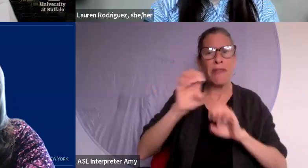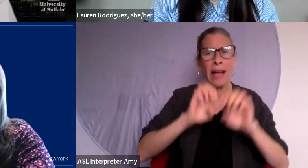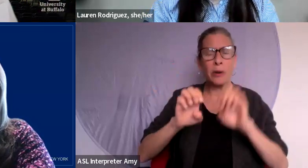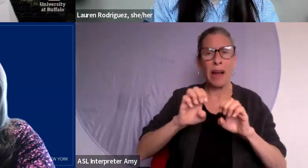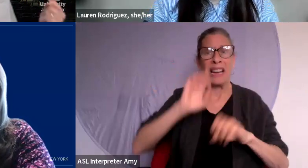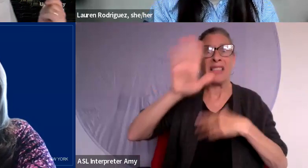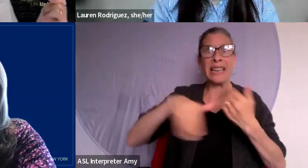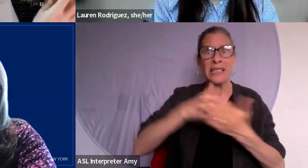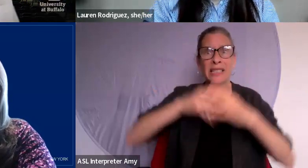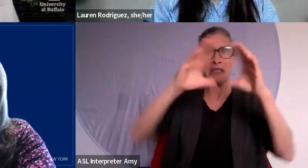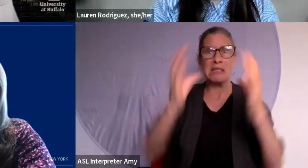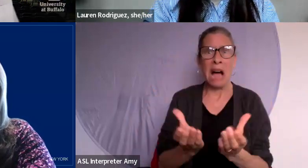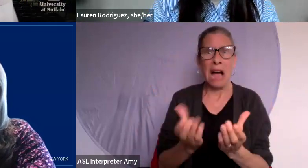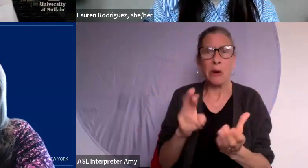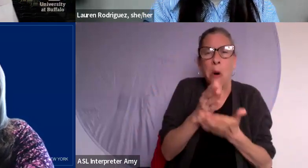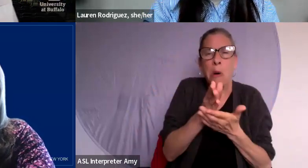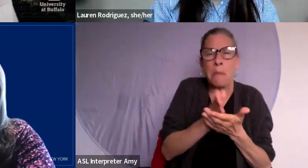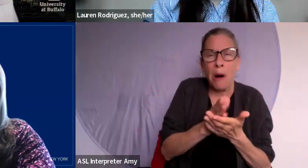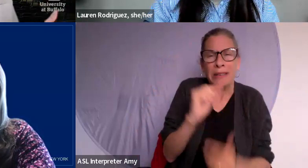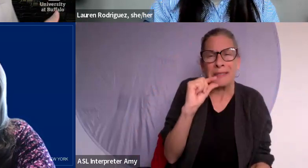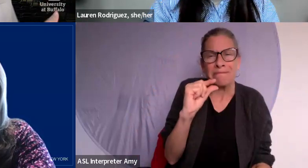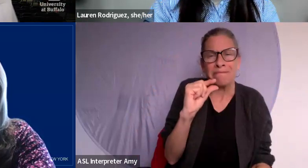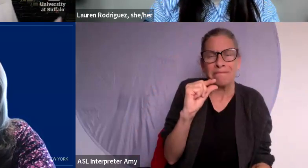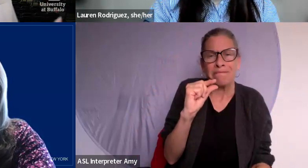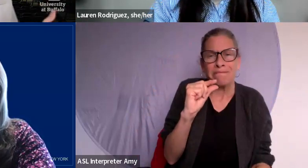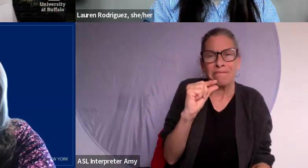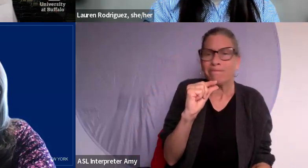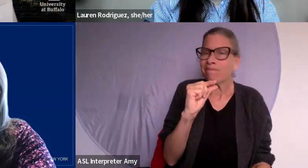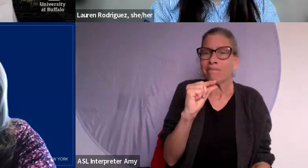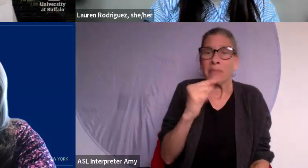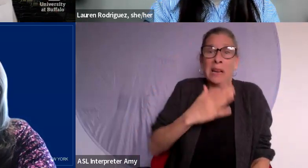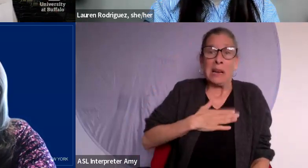thing, or only small pieces of it, when in my humble opinion,